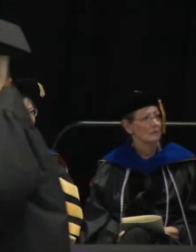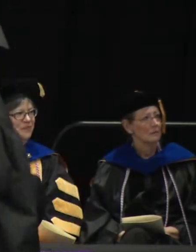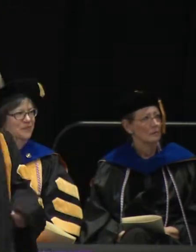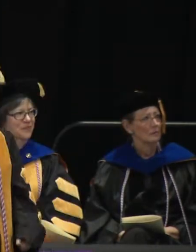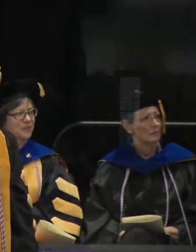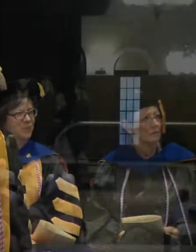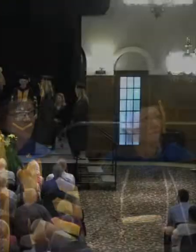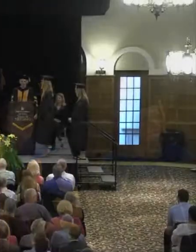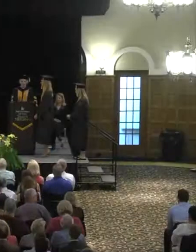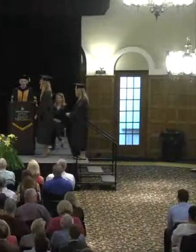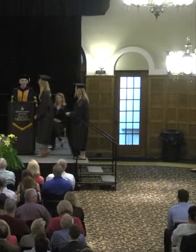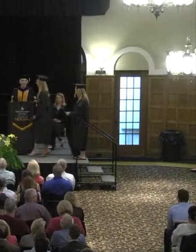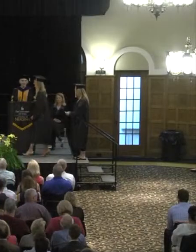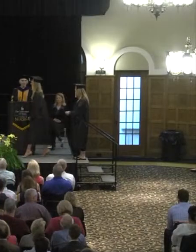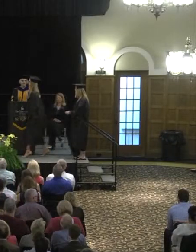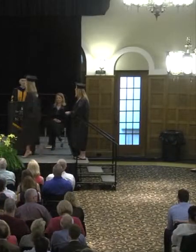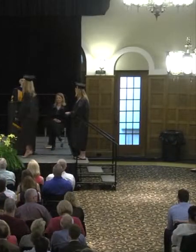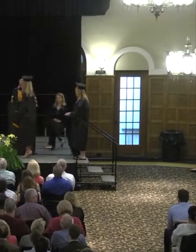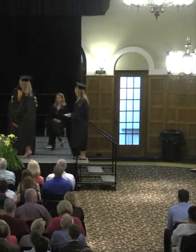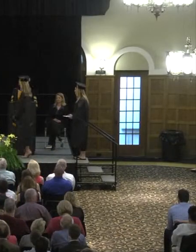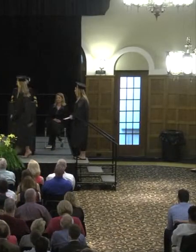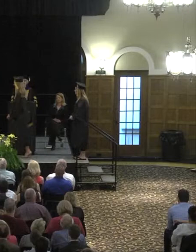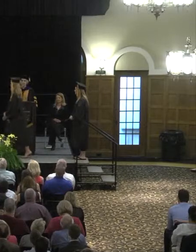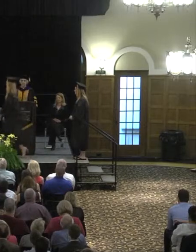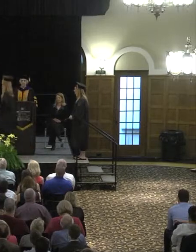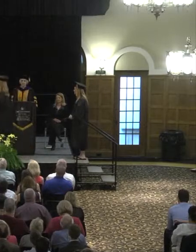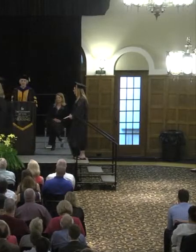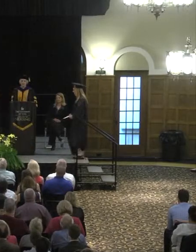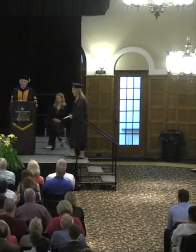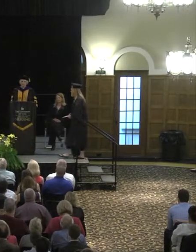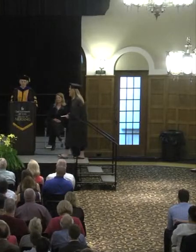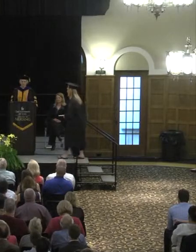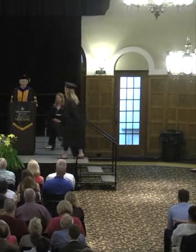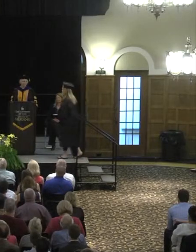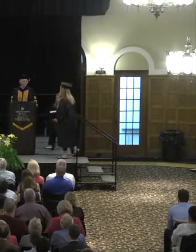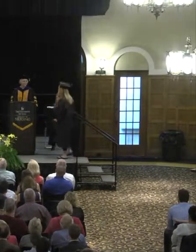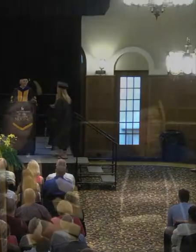Amy Whelove, Bachelor of Science in Nursing, BSN.